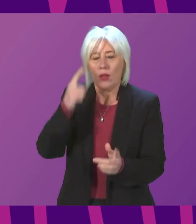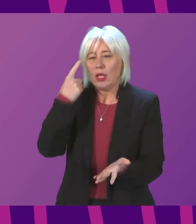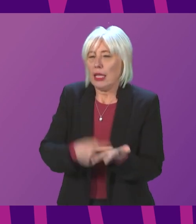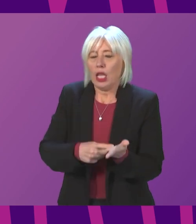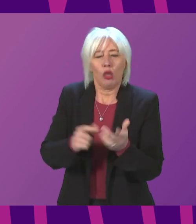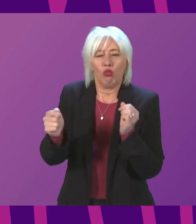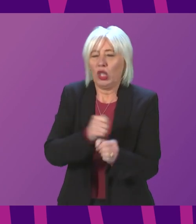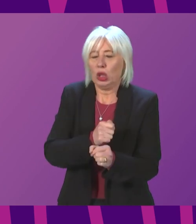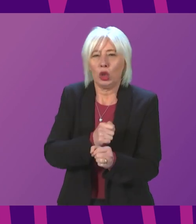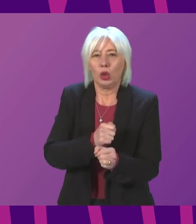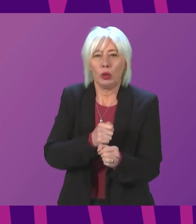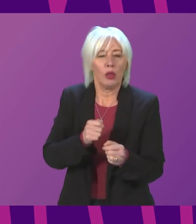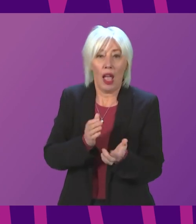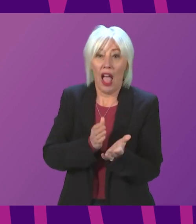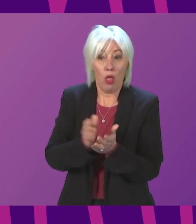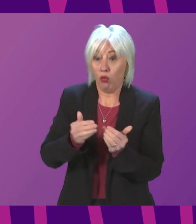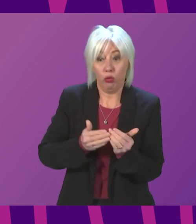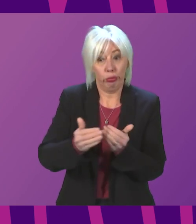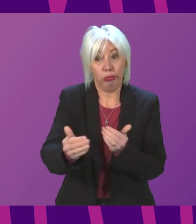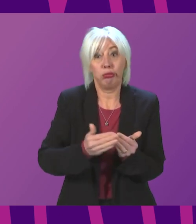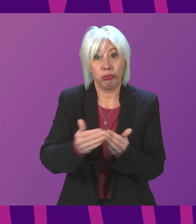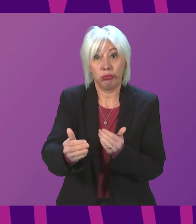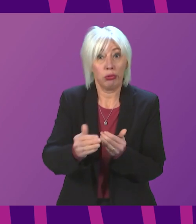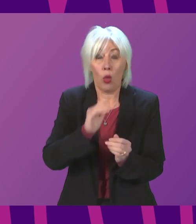on a range of issues in the weeks to come.